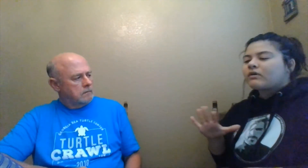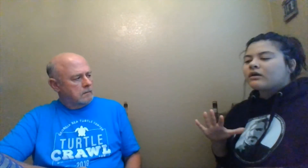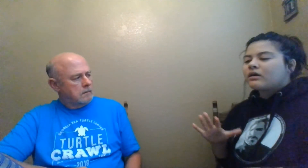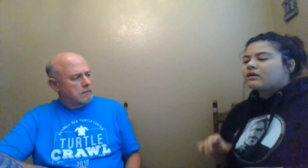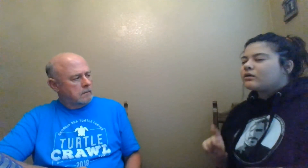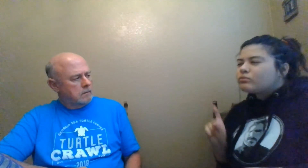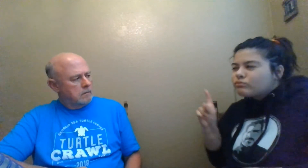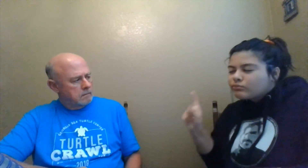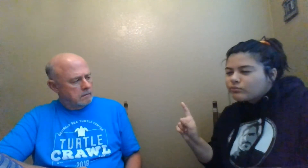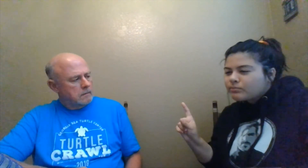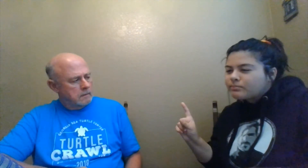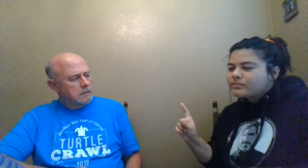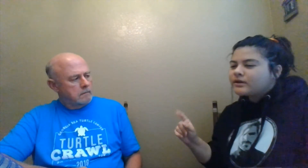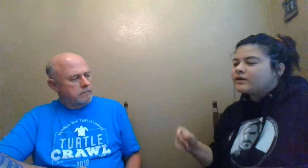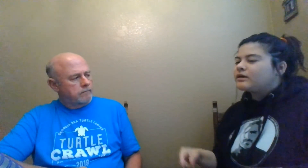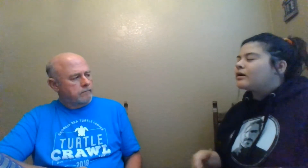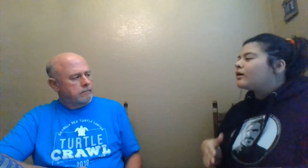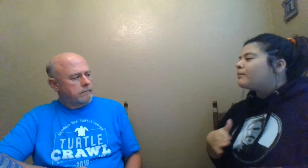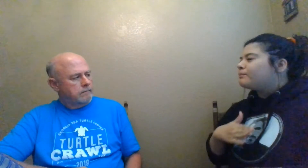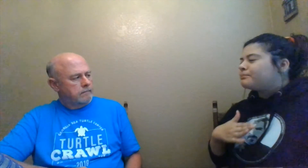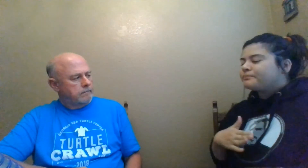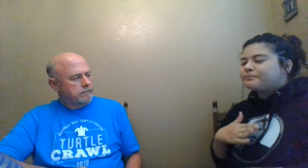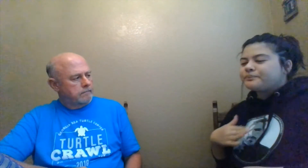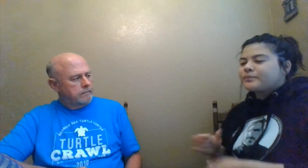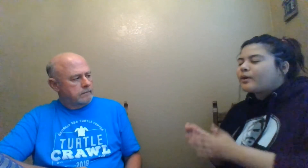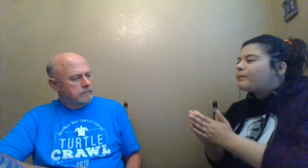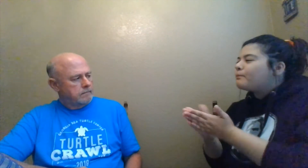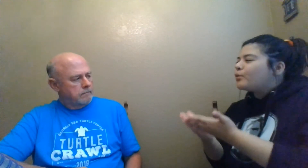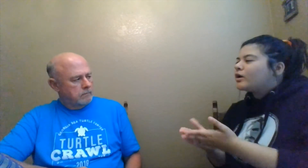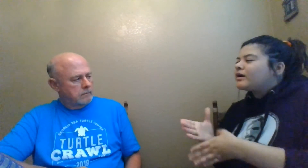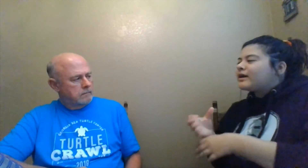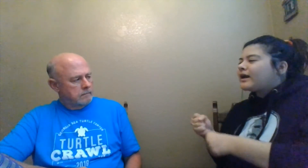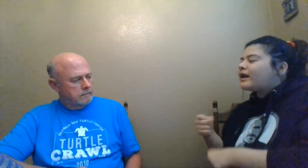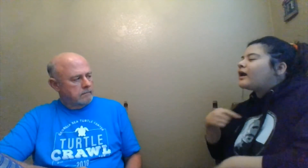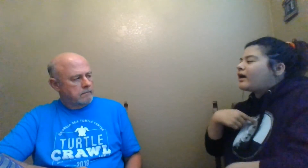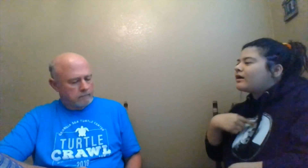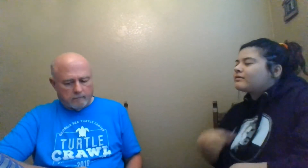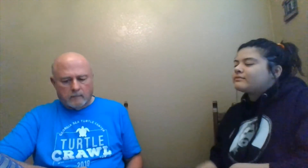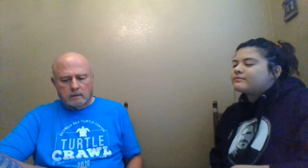Fine. Wait one minute please . I will get my book.